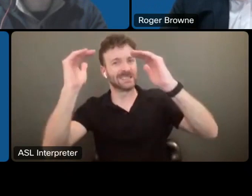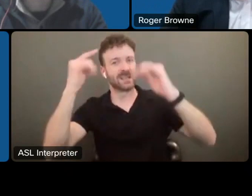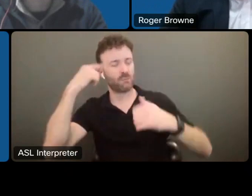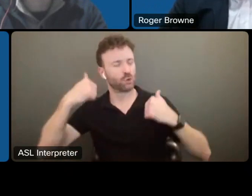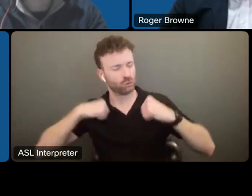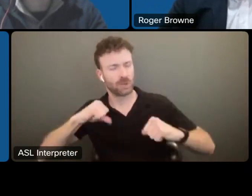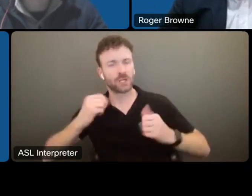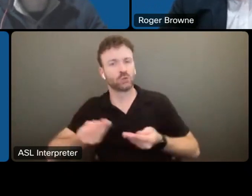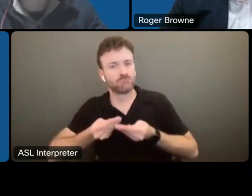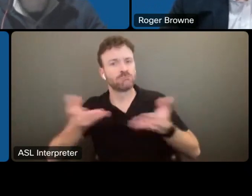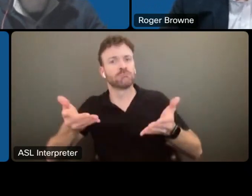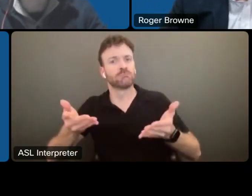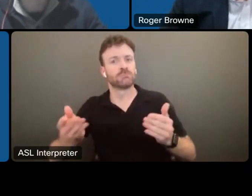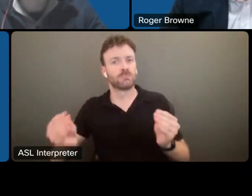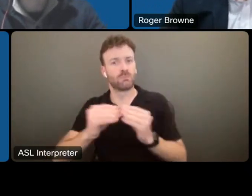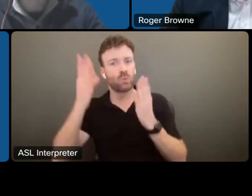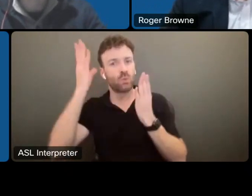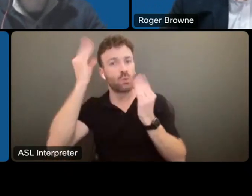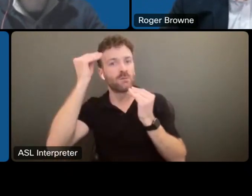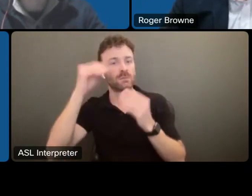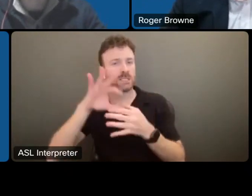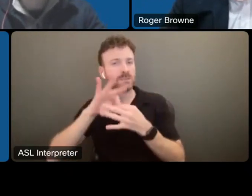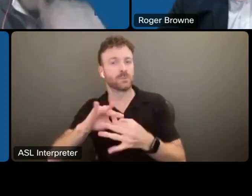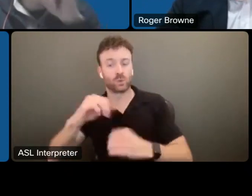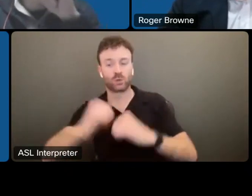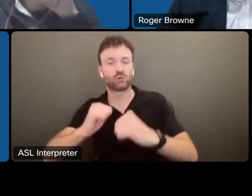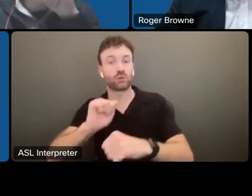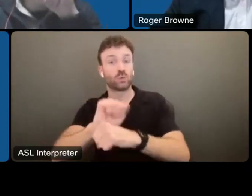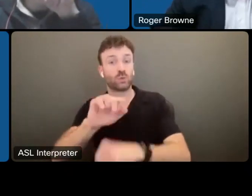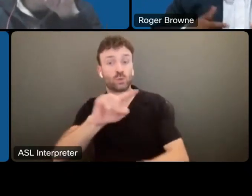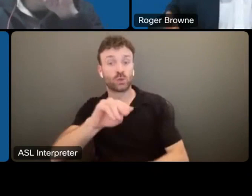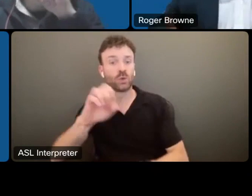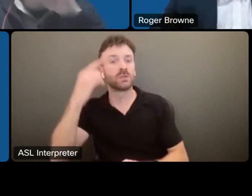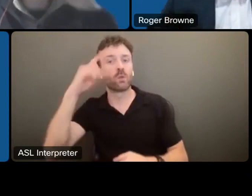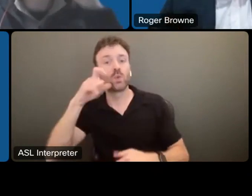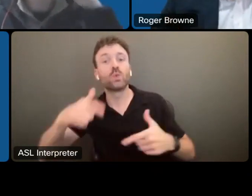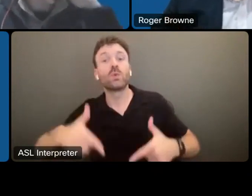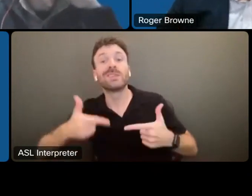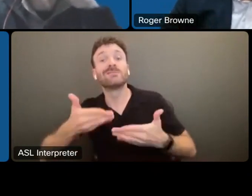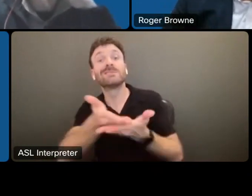provide more information about construction work zones to the residents through any means,